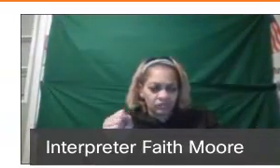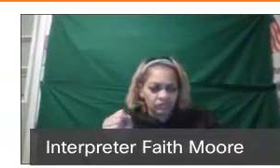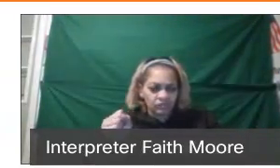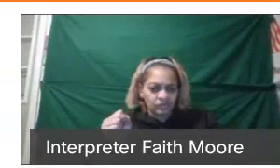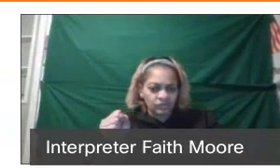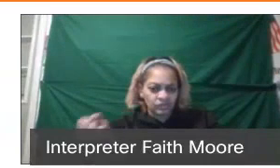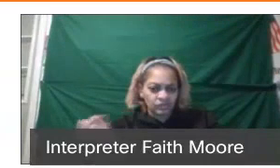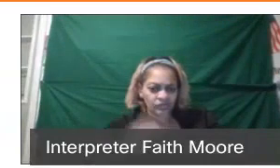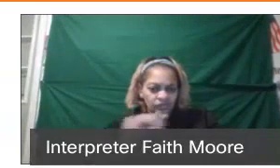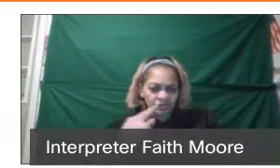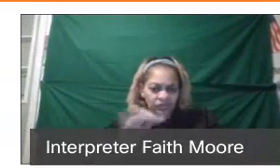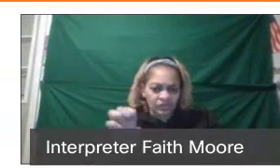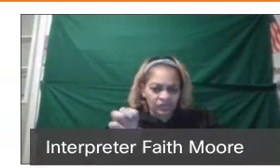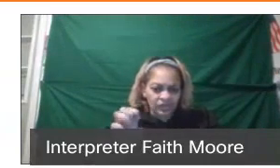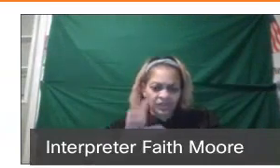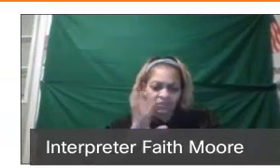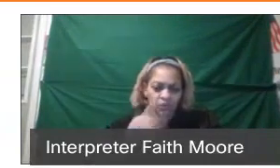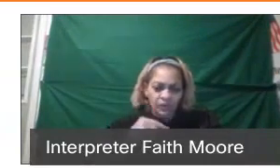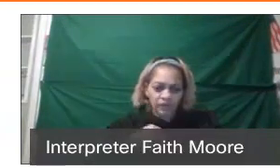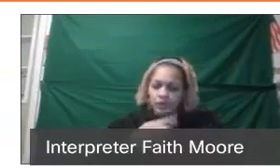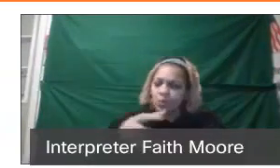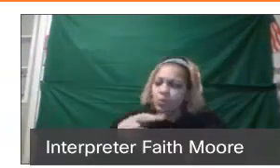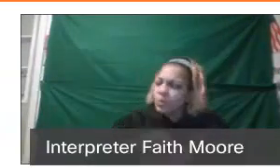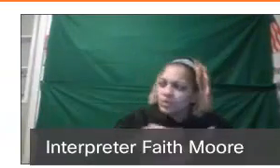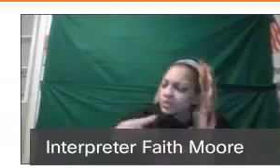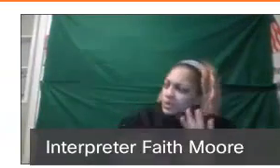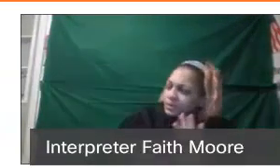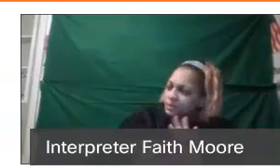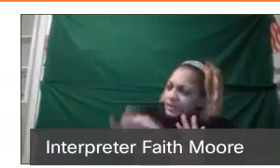What do you mean assigned you exactly save? Well, I guess I'm just.